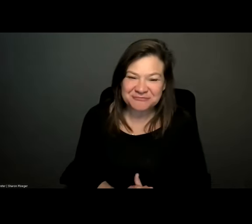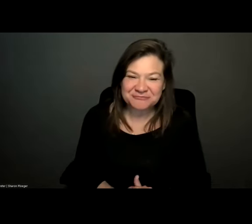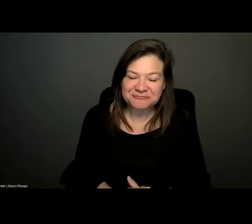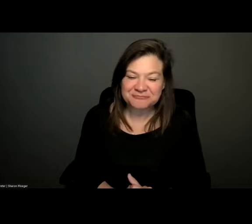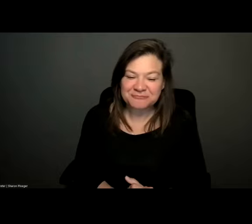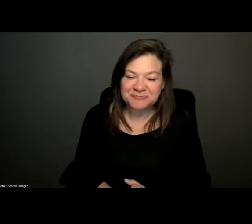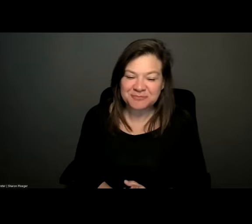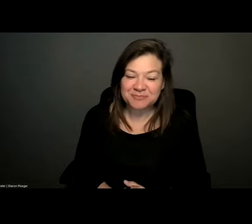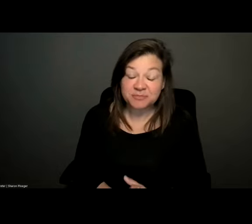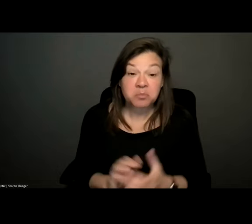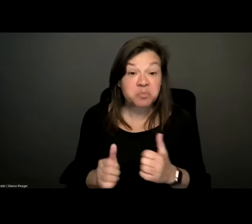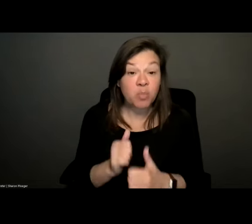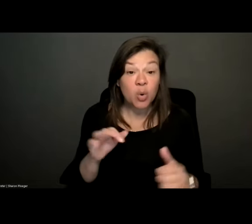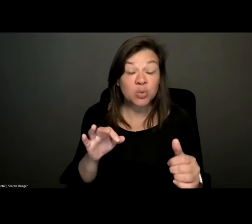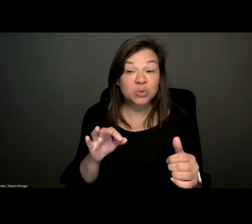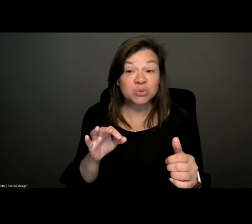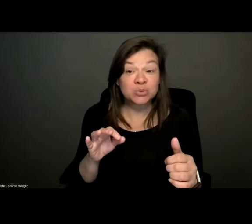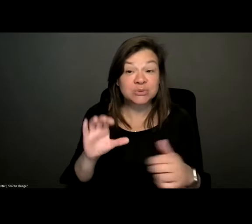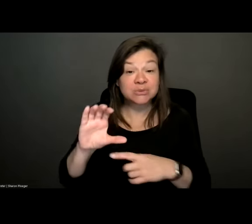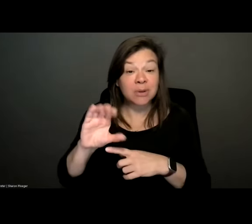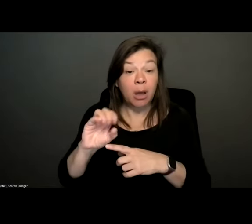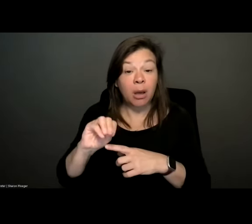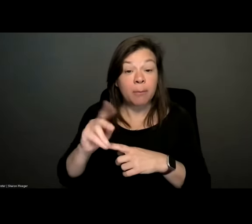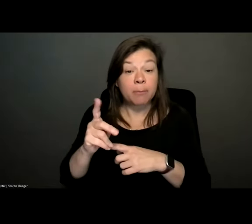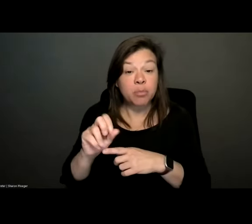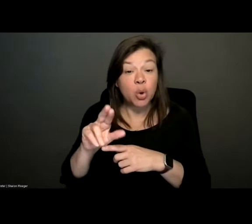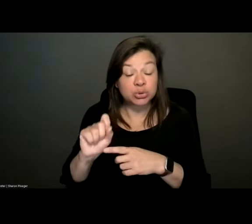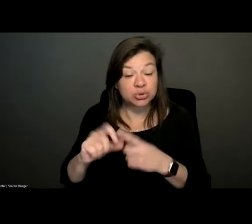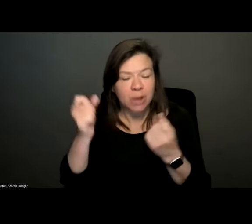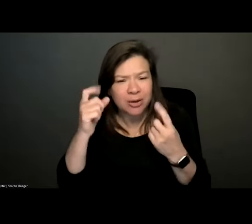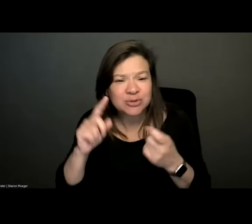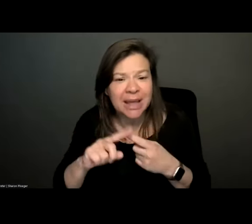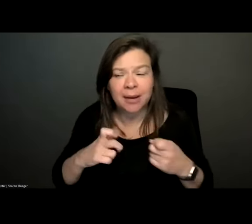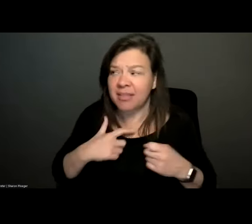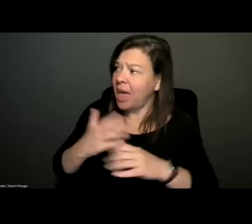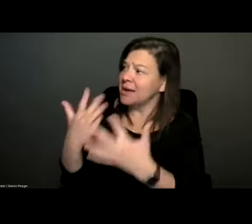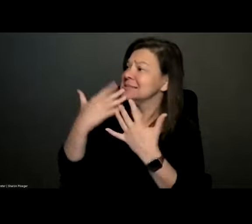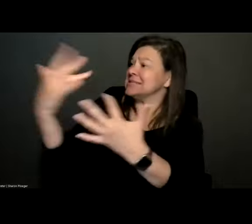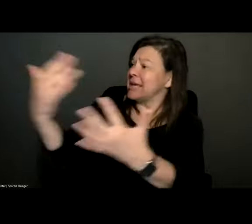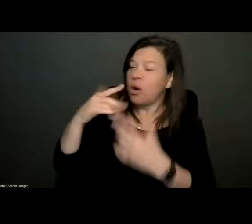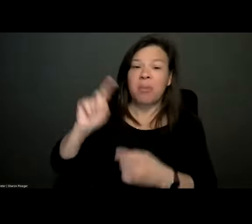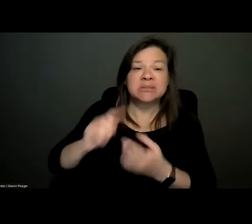Most composers acknowledge that singers need to breathe at some point when they're singing.